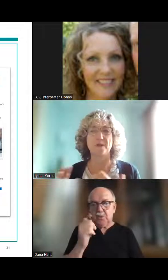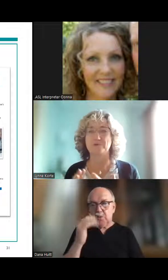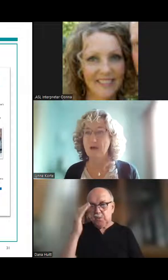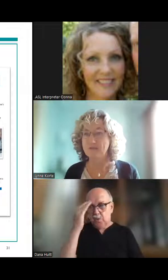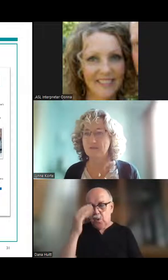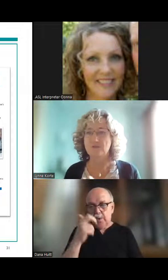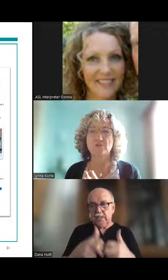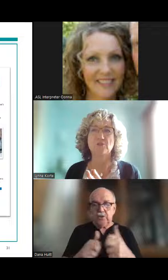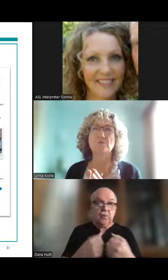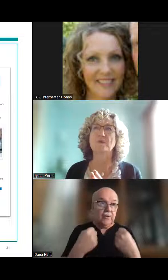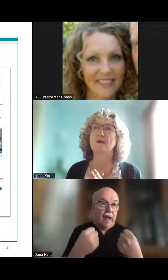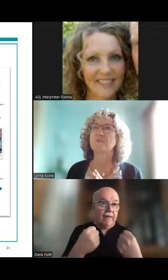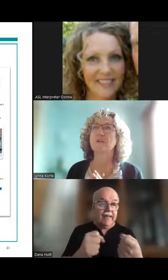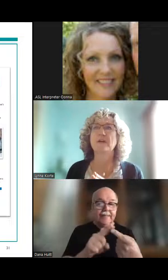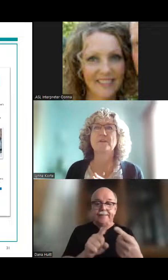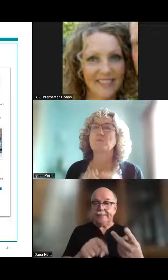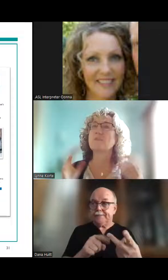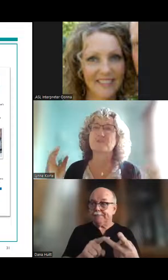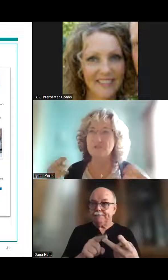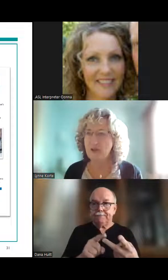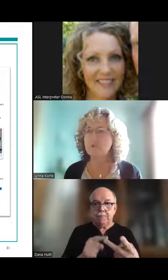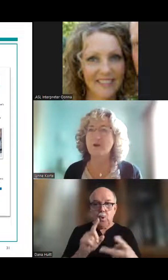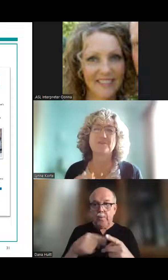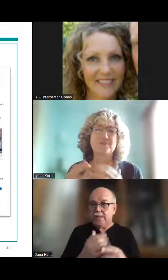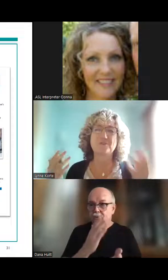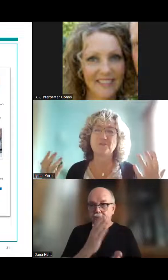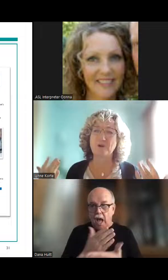line. I assume this course will be as well. So that's something to look for as well coming